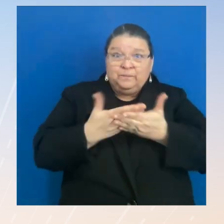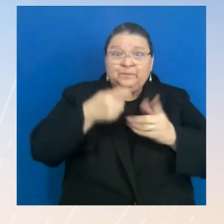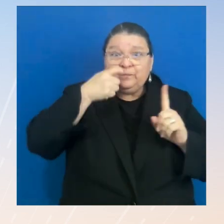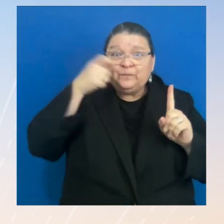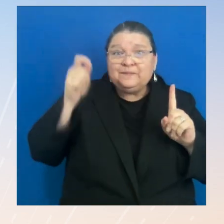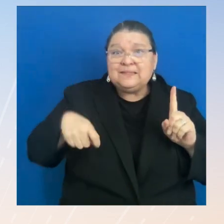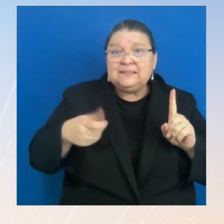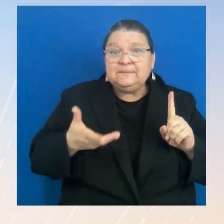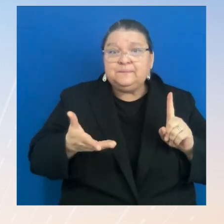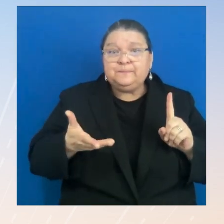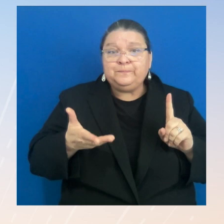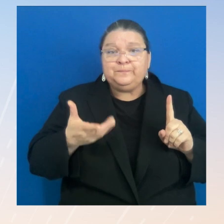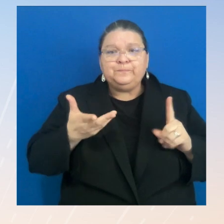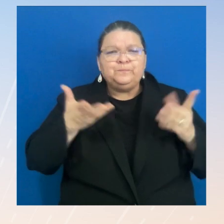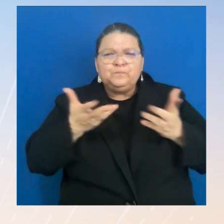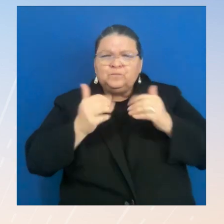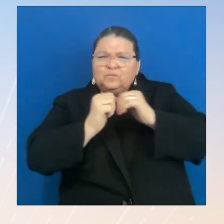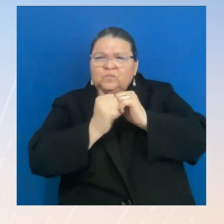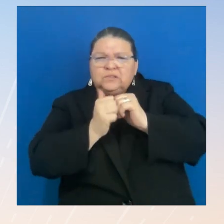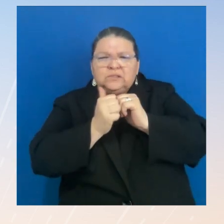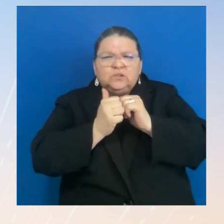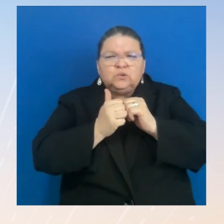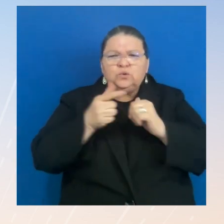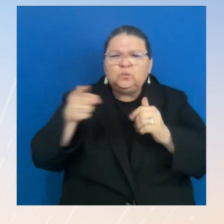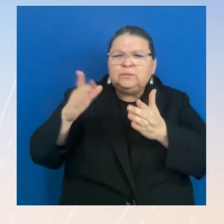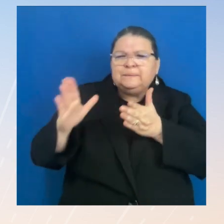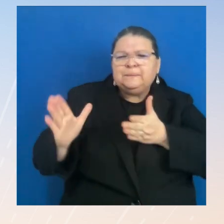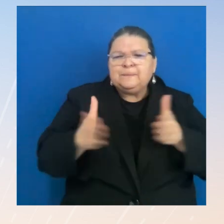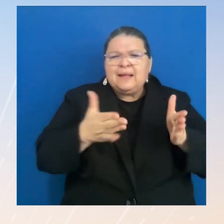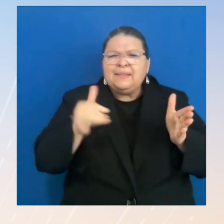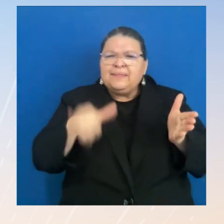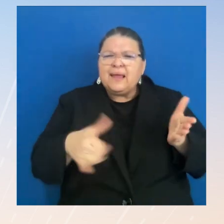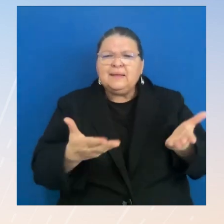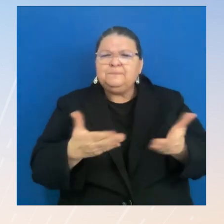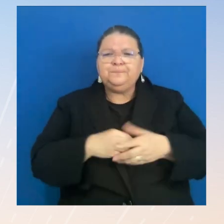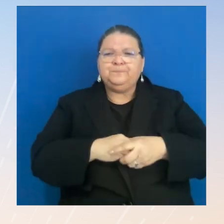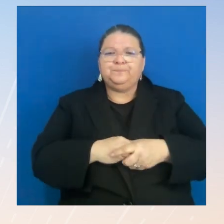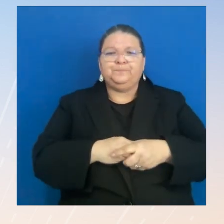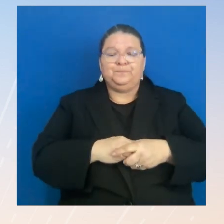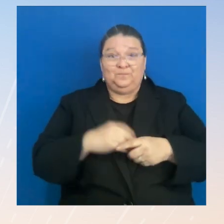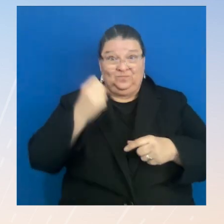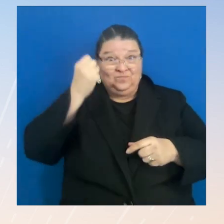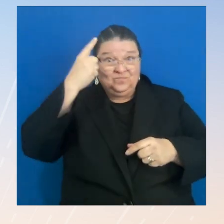And we've still been able to deliver $300 million in security assistance just over the last two weeks.